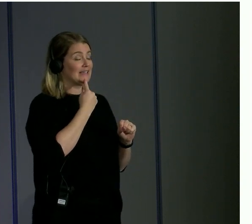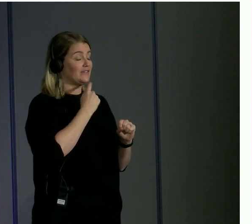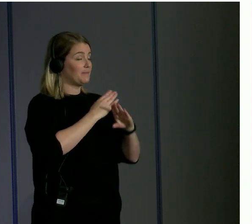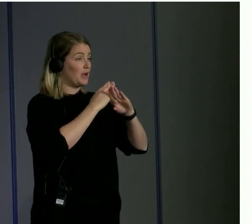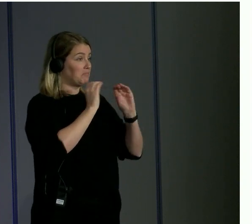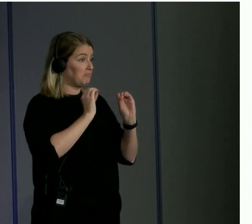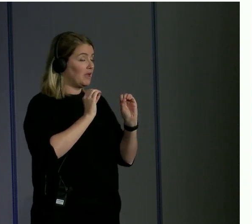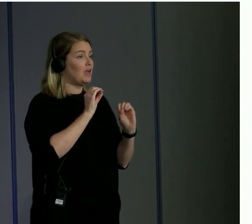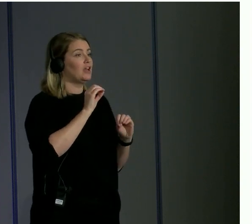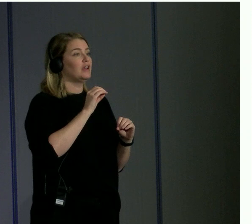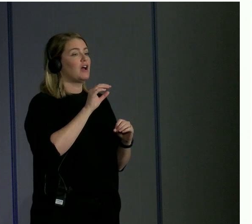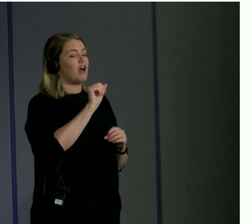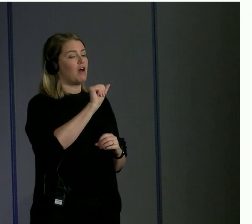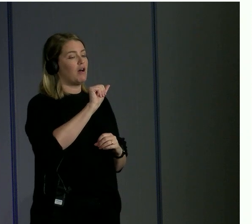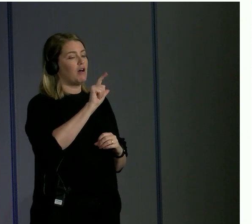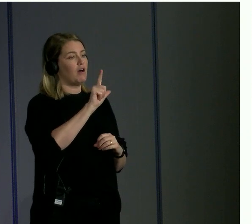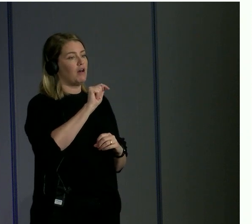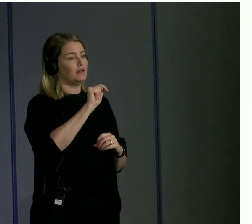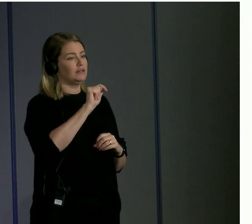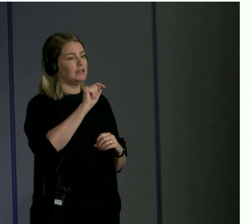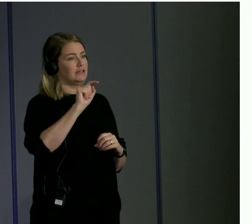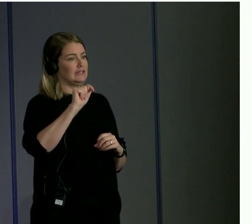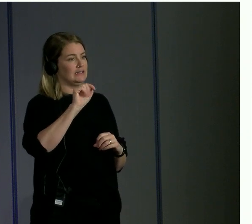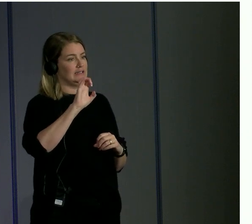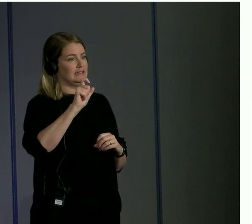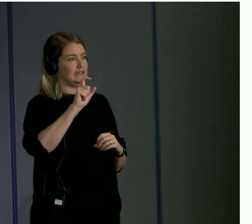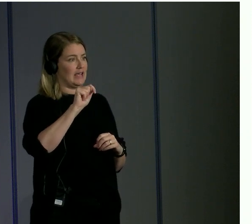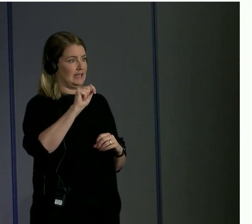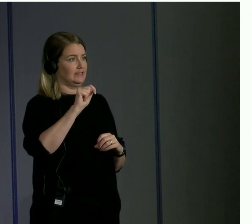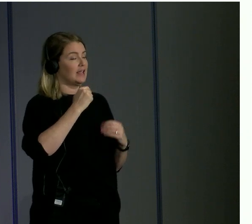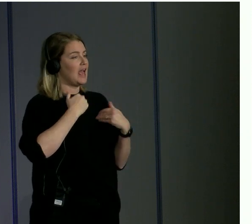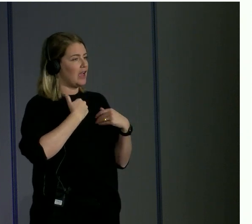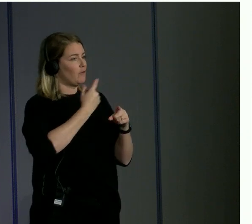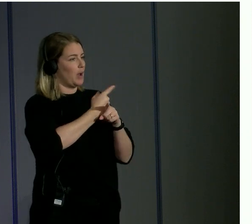a proper description. Right? And when you look at this elephant on the slide,